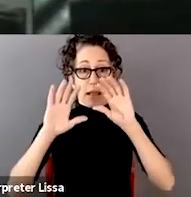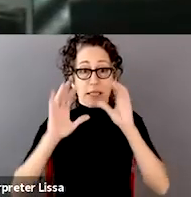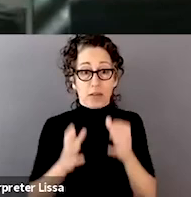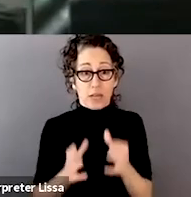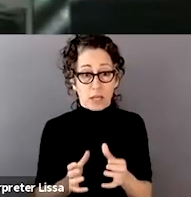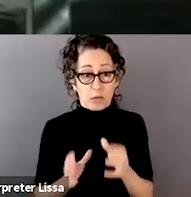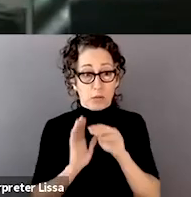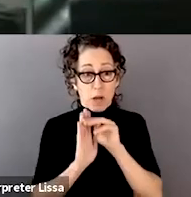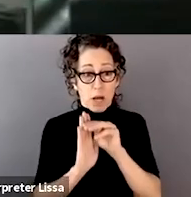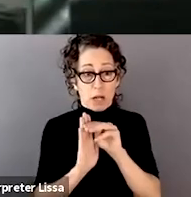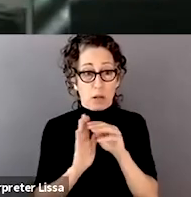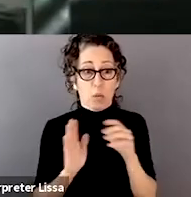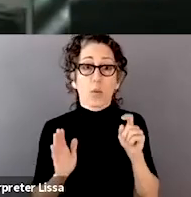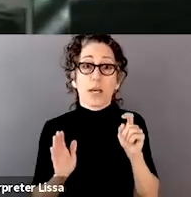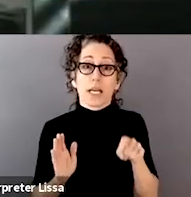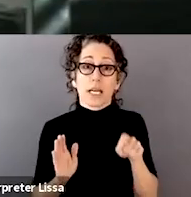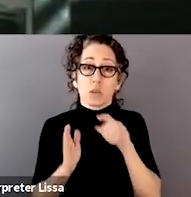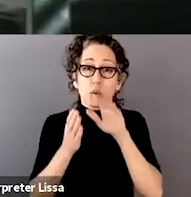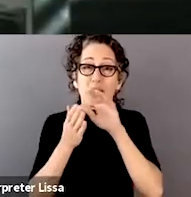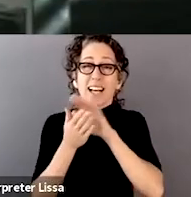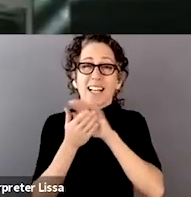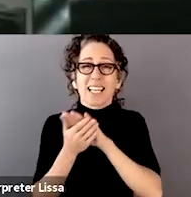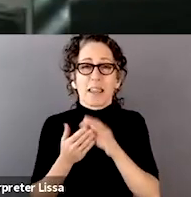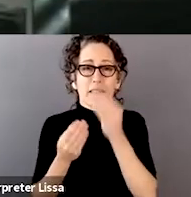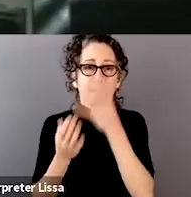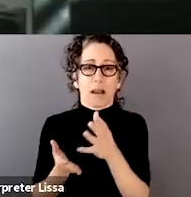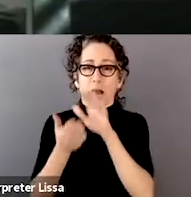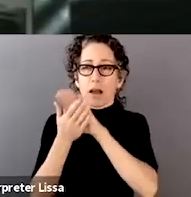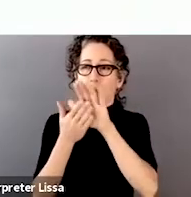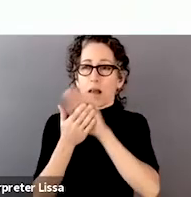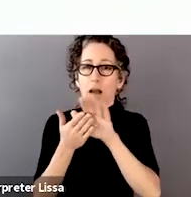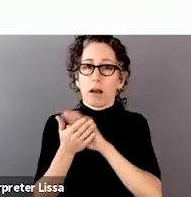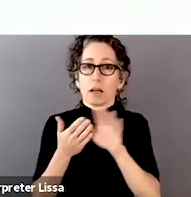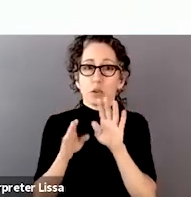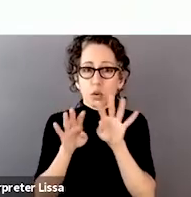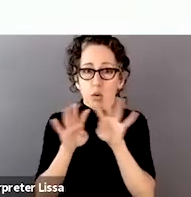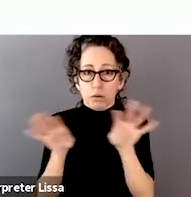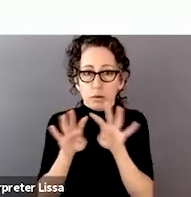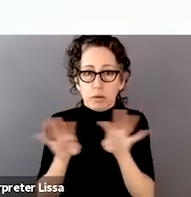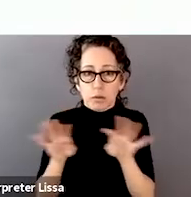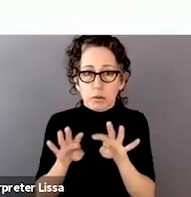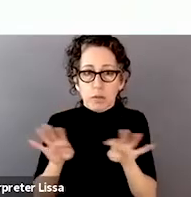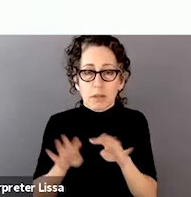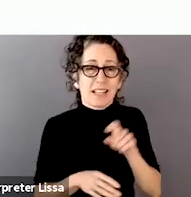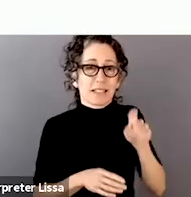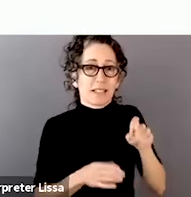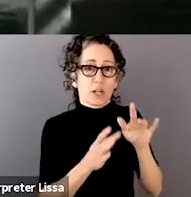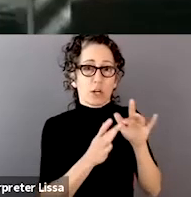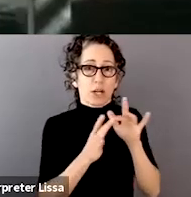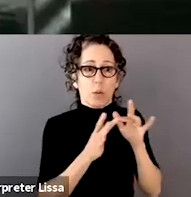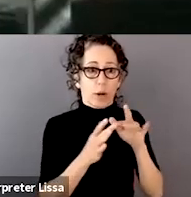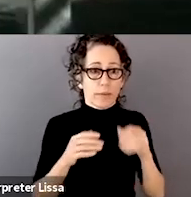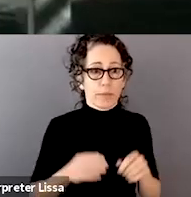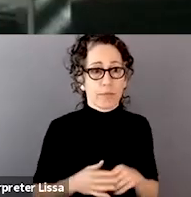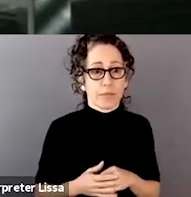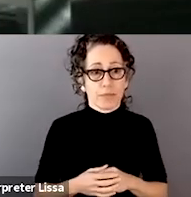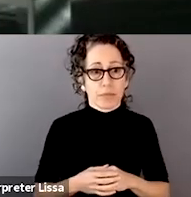we need to clean the data to get rid of unnecessary network related syntaxes. We developed a deep learning model